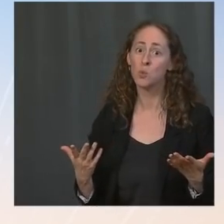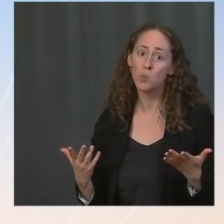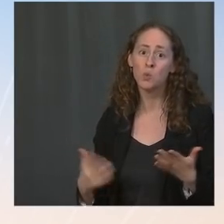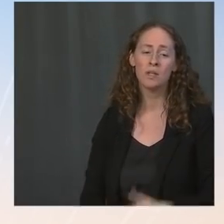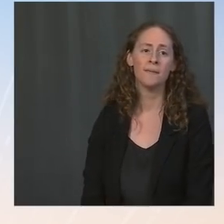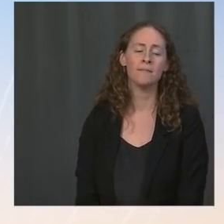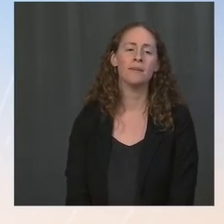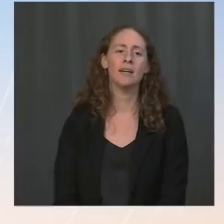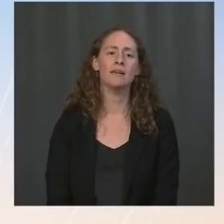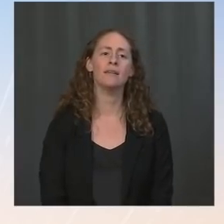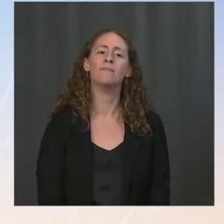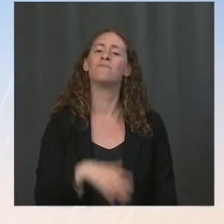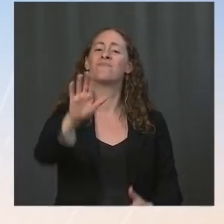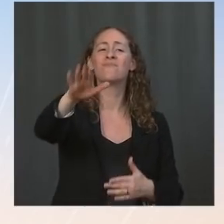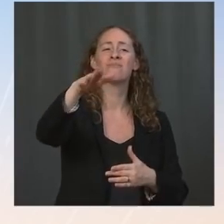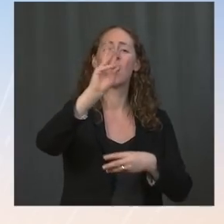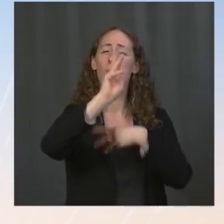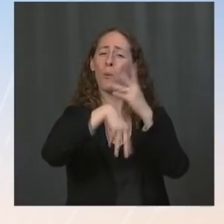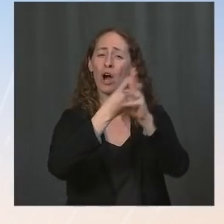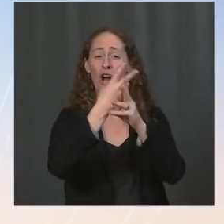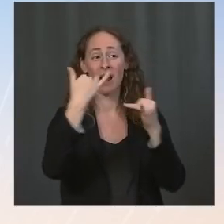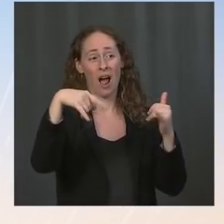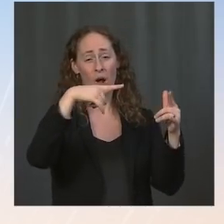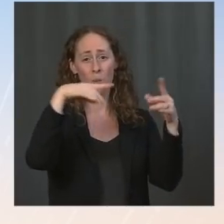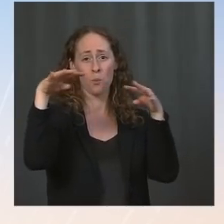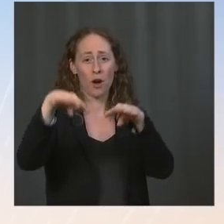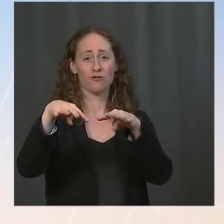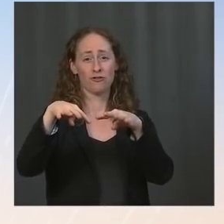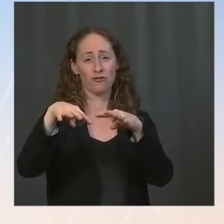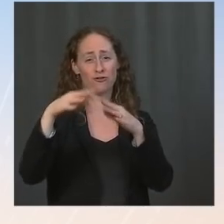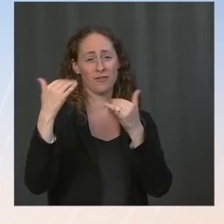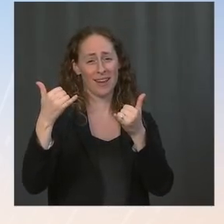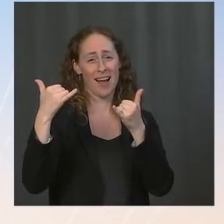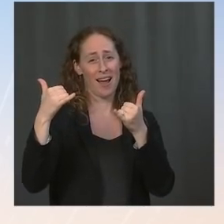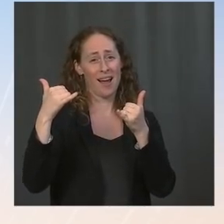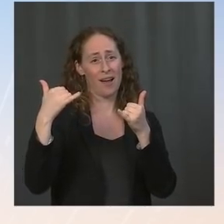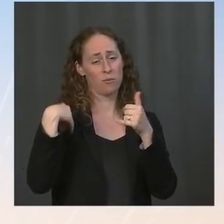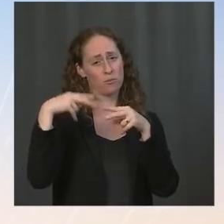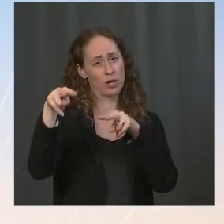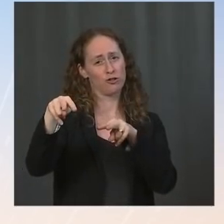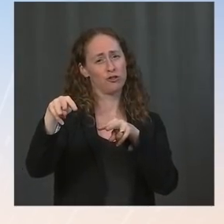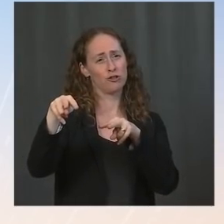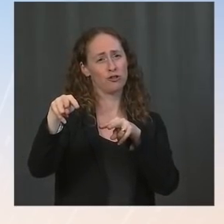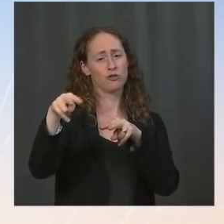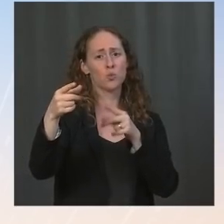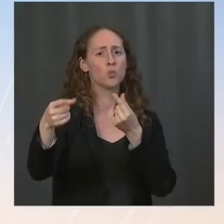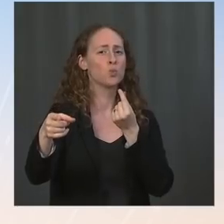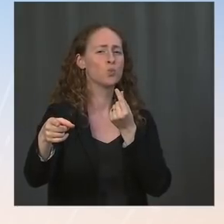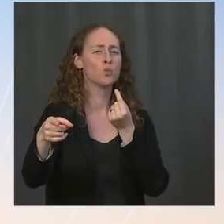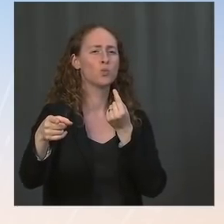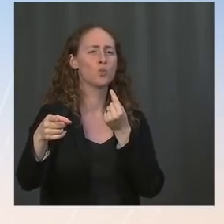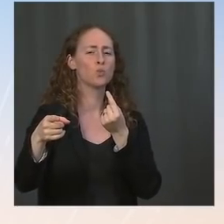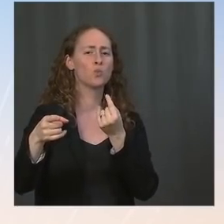We have an enormous amount of leverage, including access to the global marketplace, which is not a small piece of leverage to the Taliban,